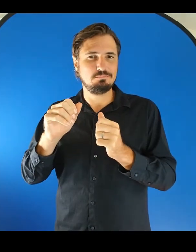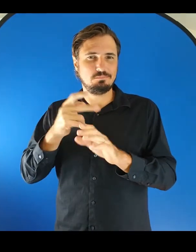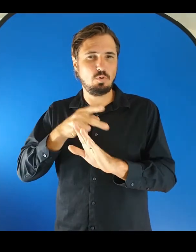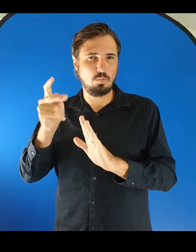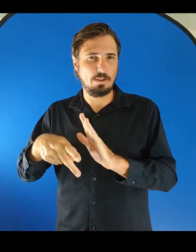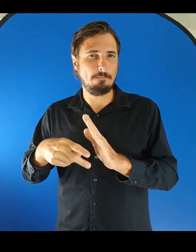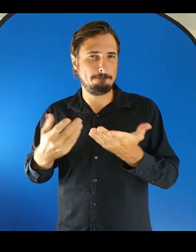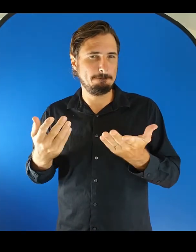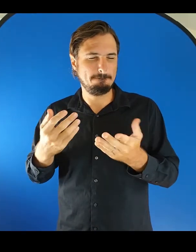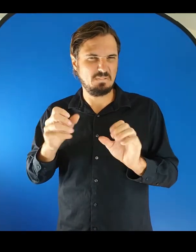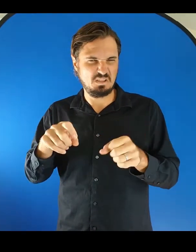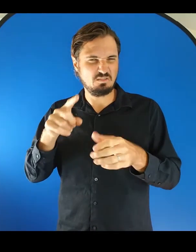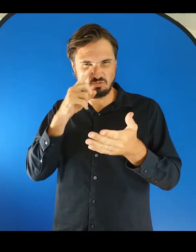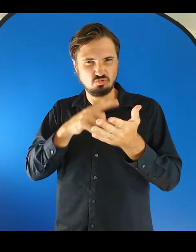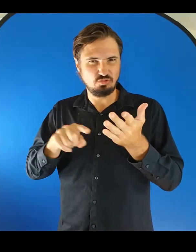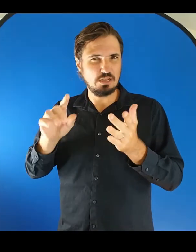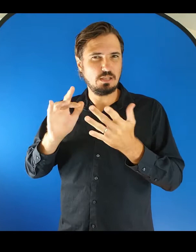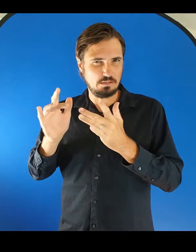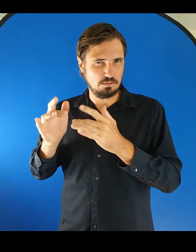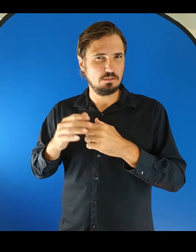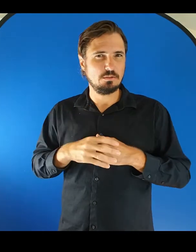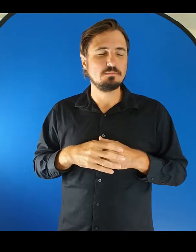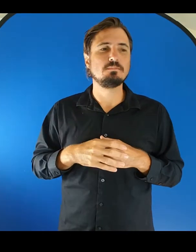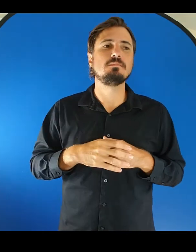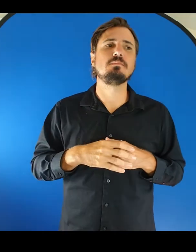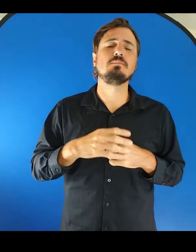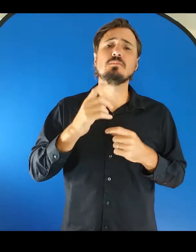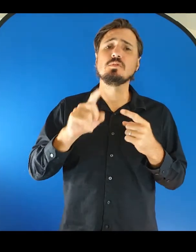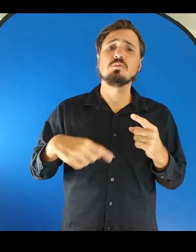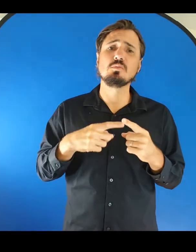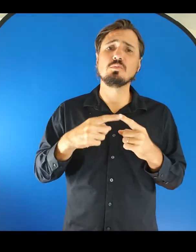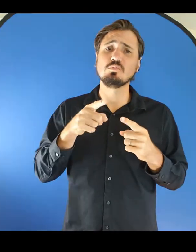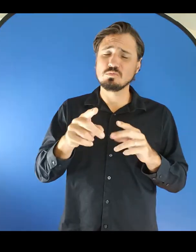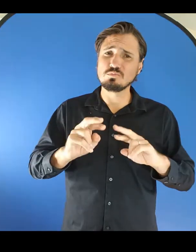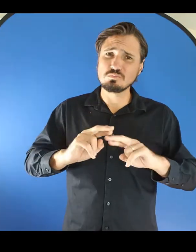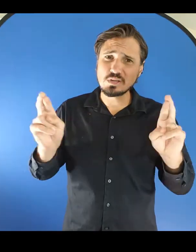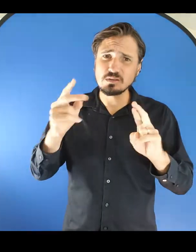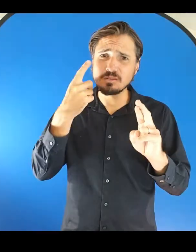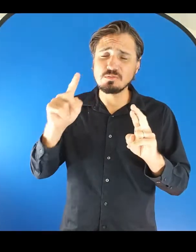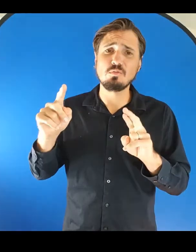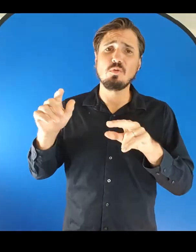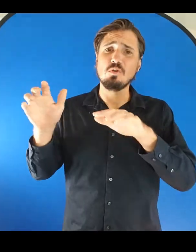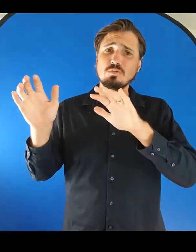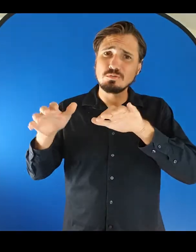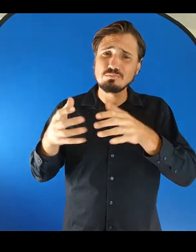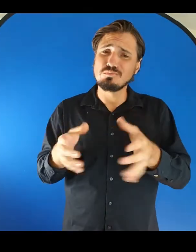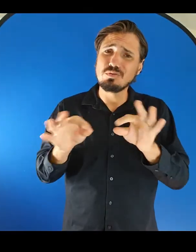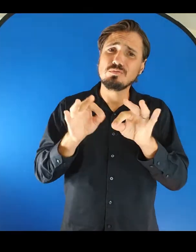As you go out to prepare for the storm, it is imperative that you practice safety measures…..That means….